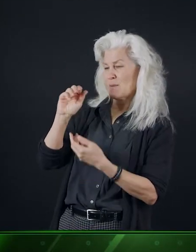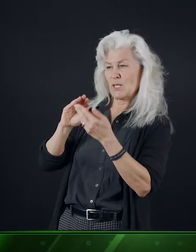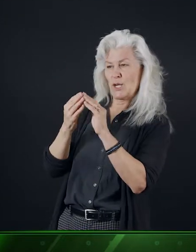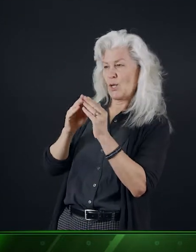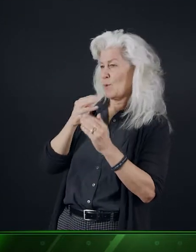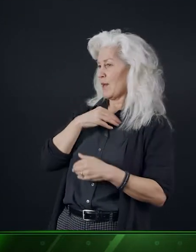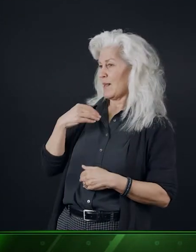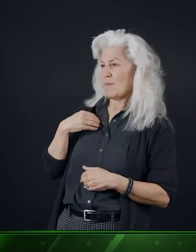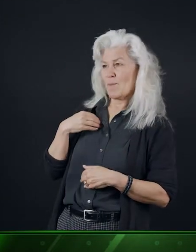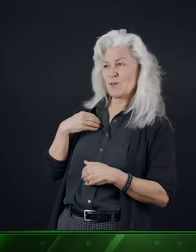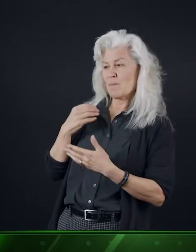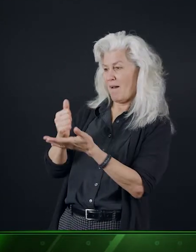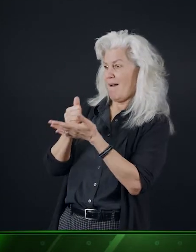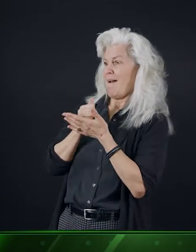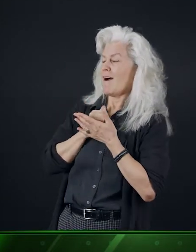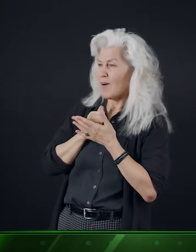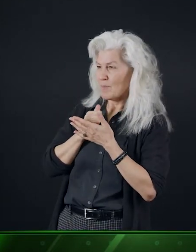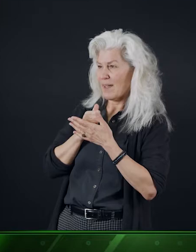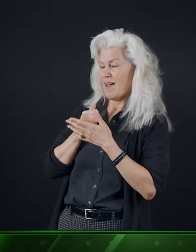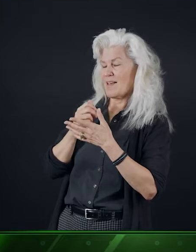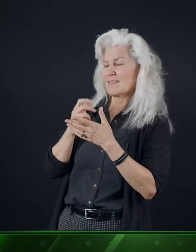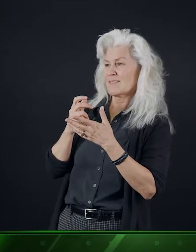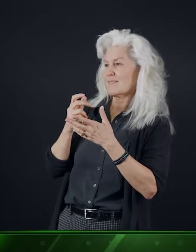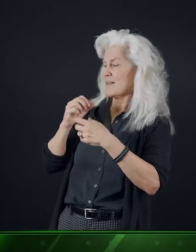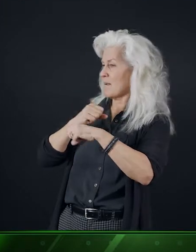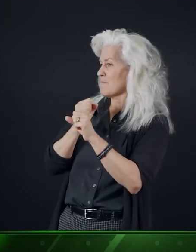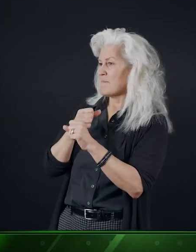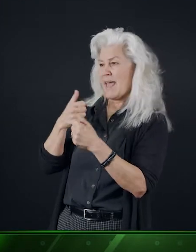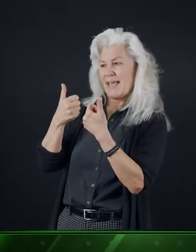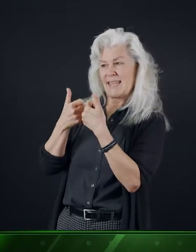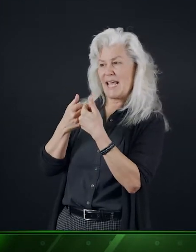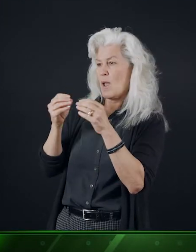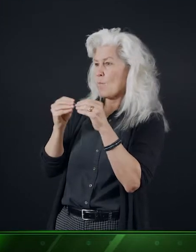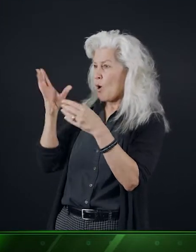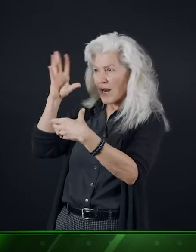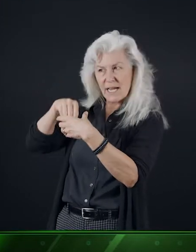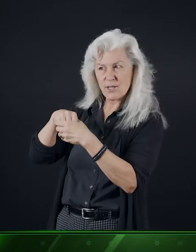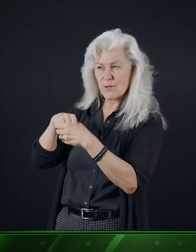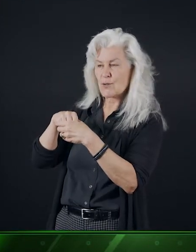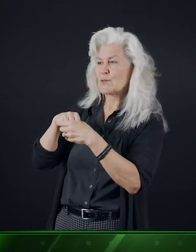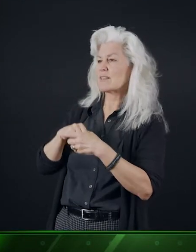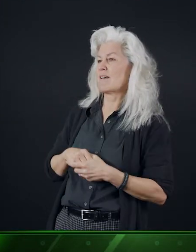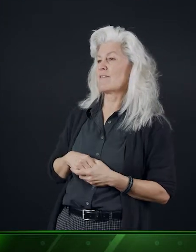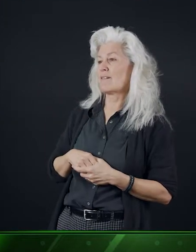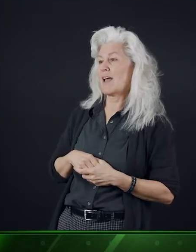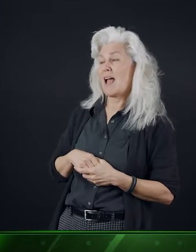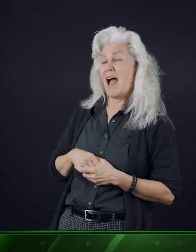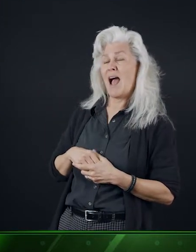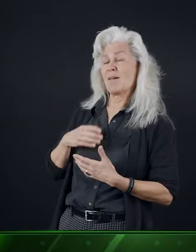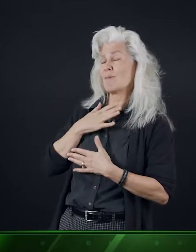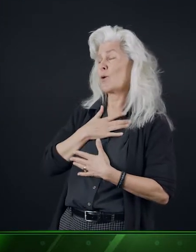and continue to help us make Halo Infinite even more inclusive. And I'm incredibly grateful for the work and passion